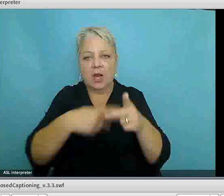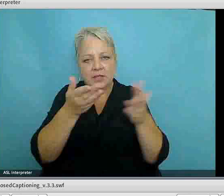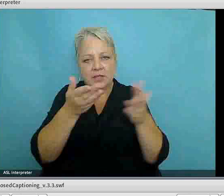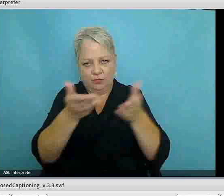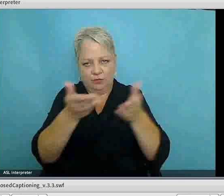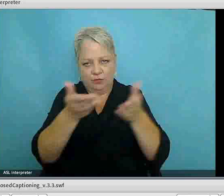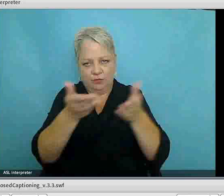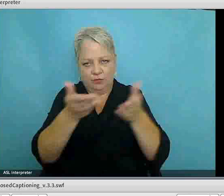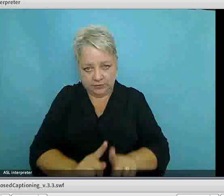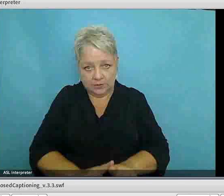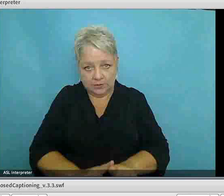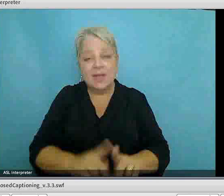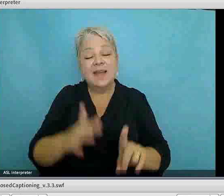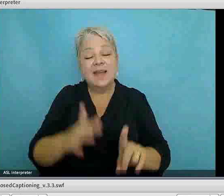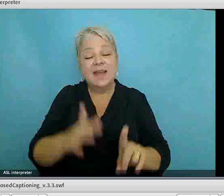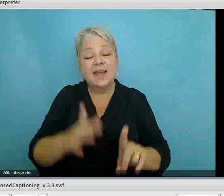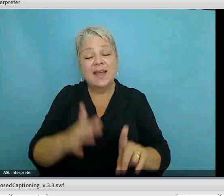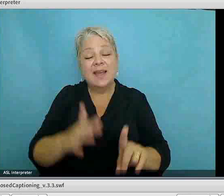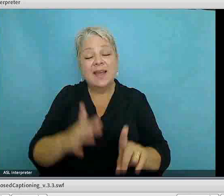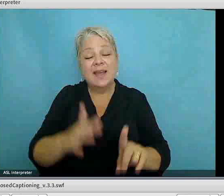So that is one of the things we hope to see in One Care.